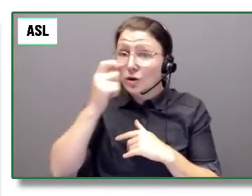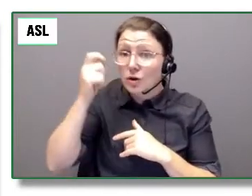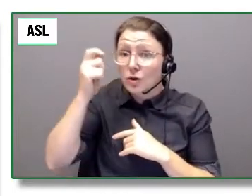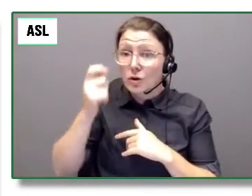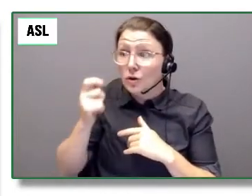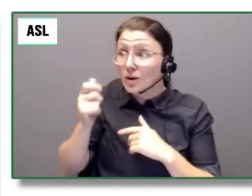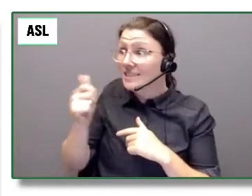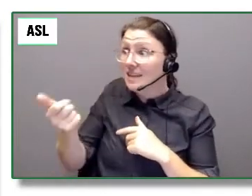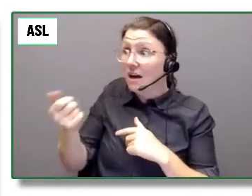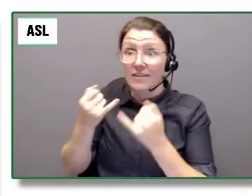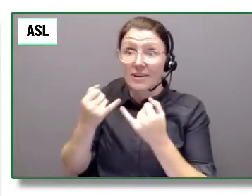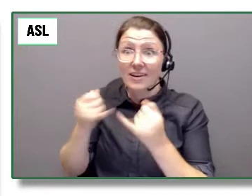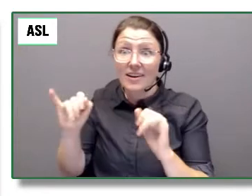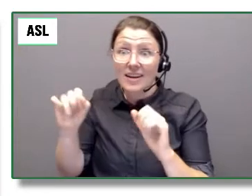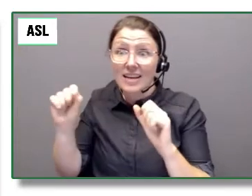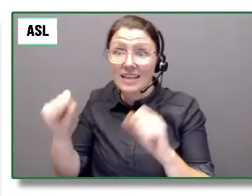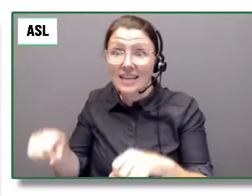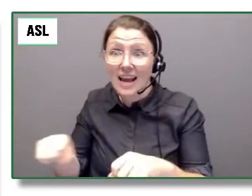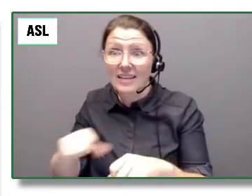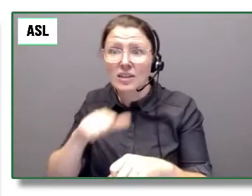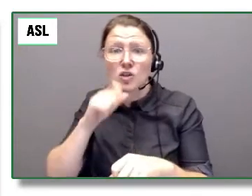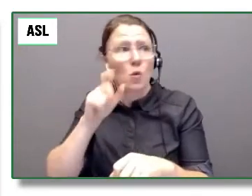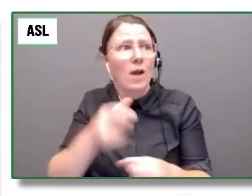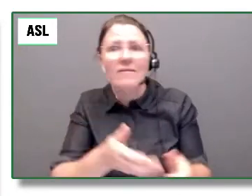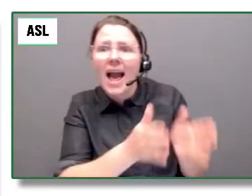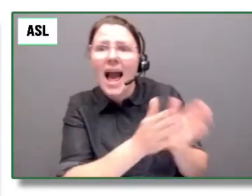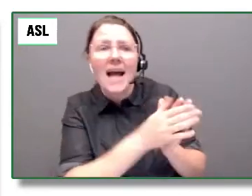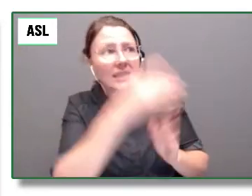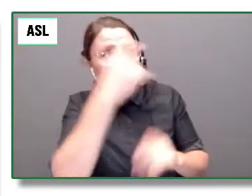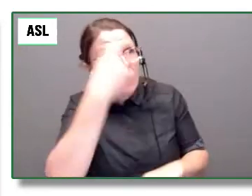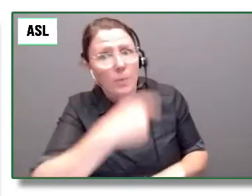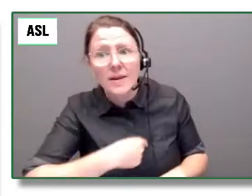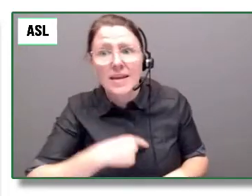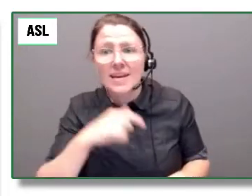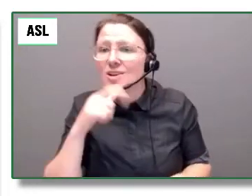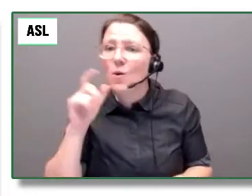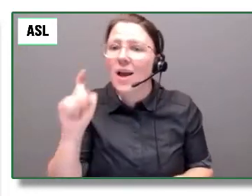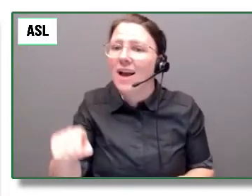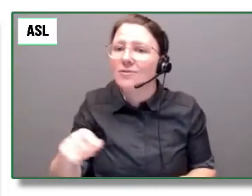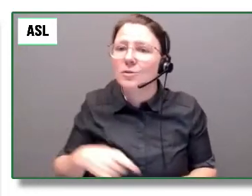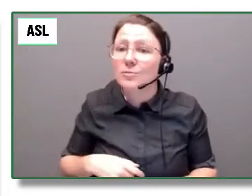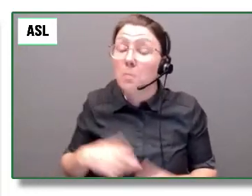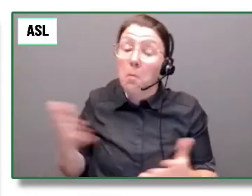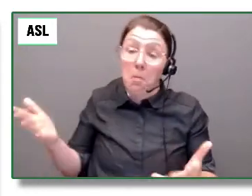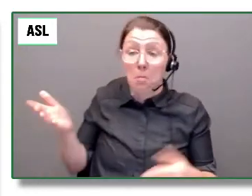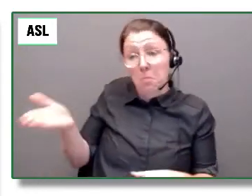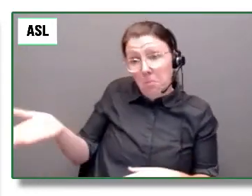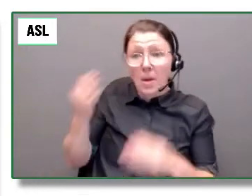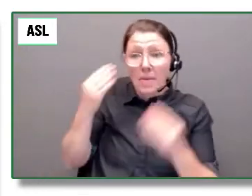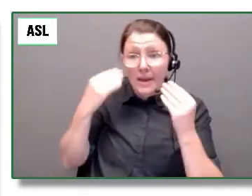It could be in a space that you visit, you know, when you show up and perhaps